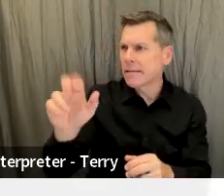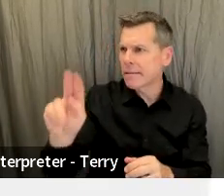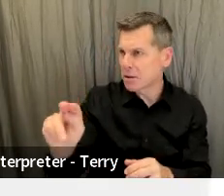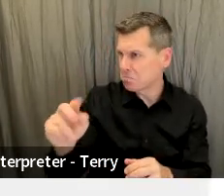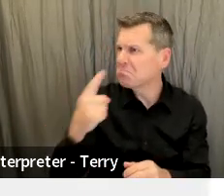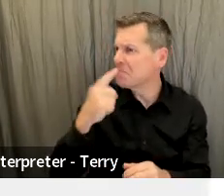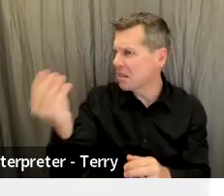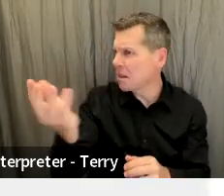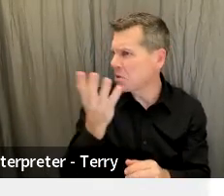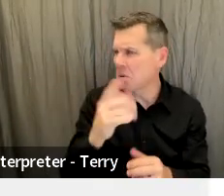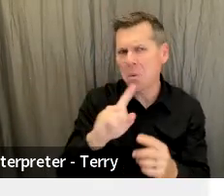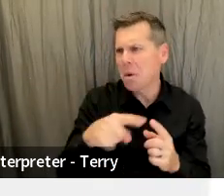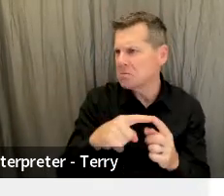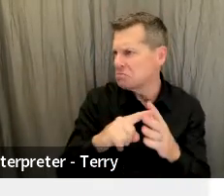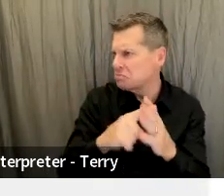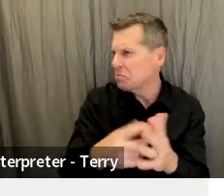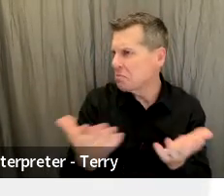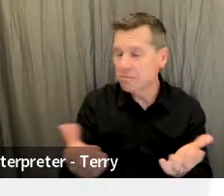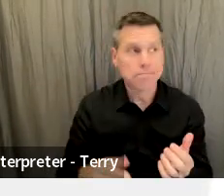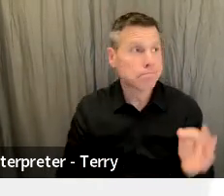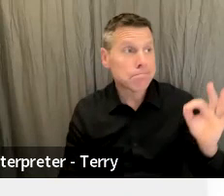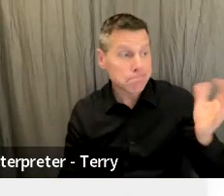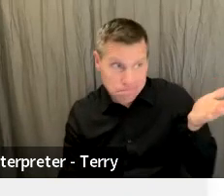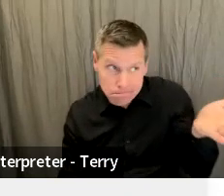Ready to go any time you are. All right.